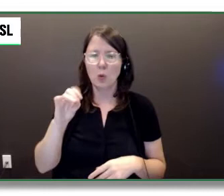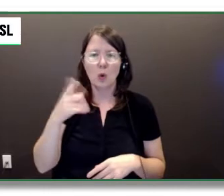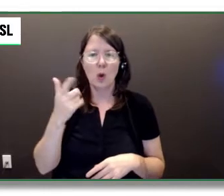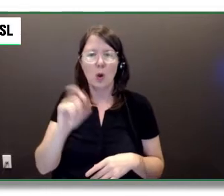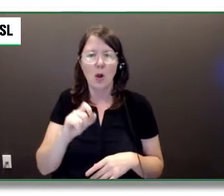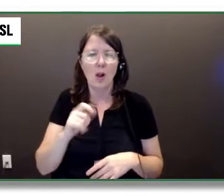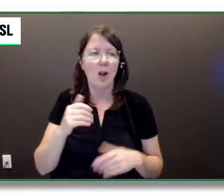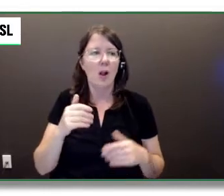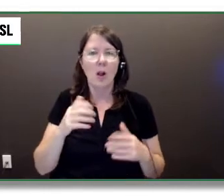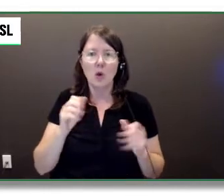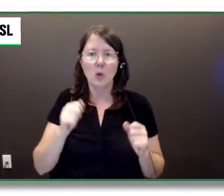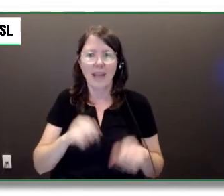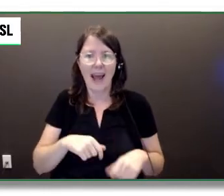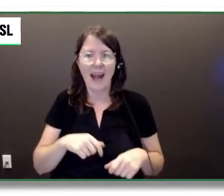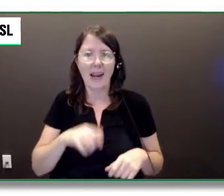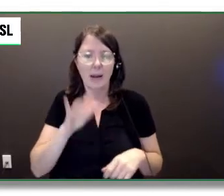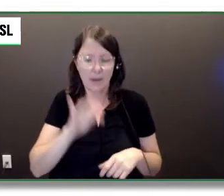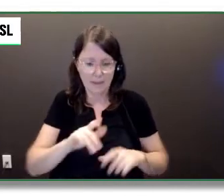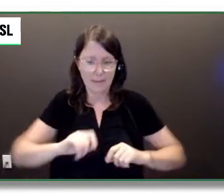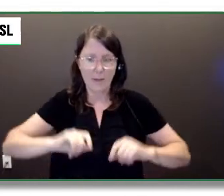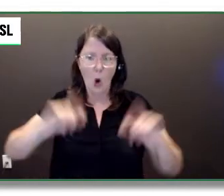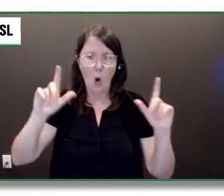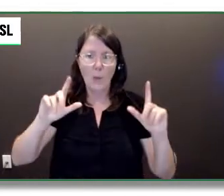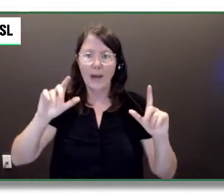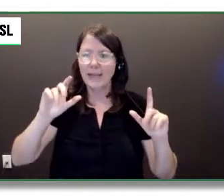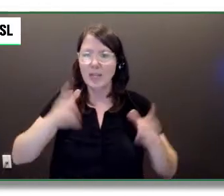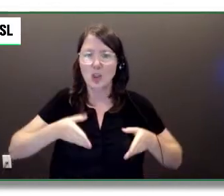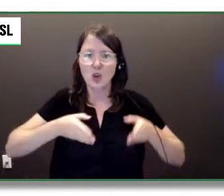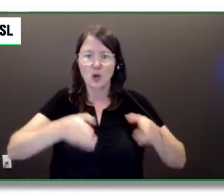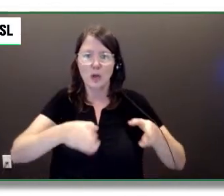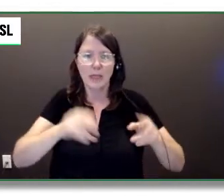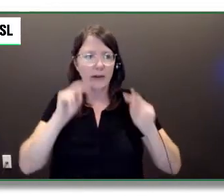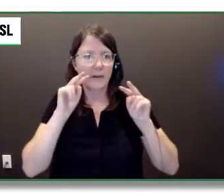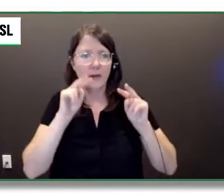but it's done with a special backpacking camera and so you can go along the hike.